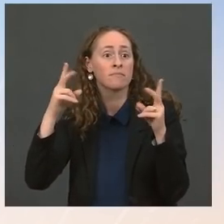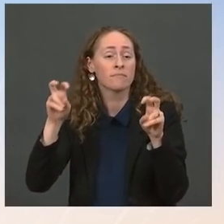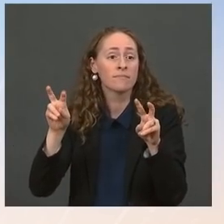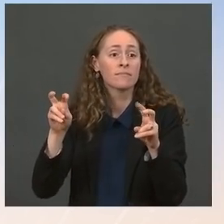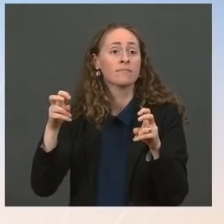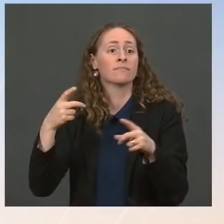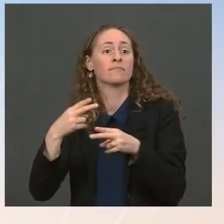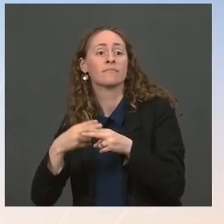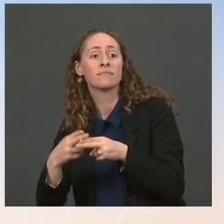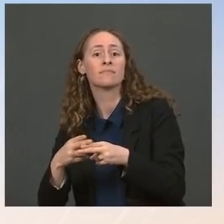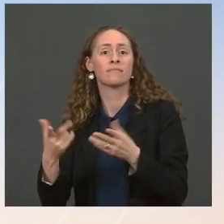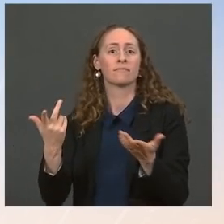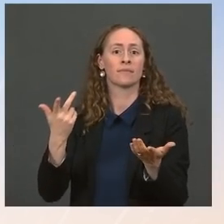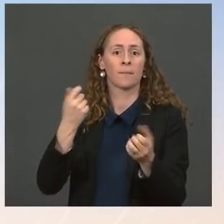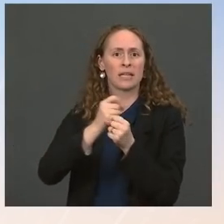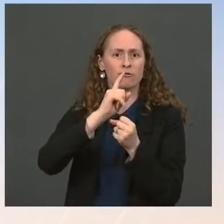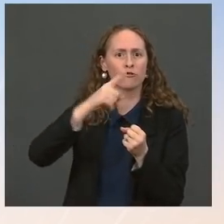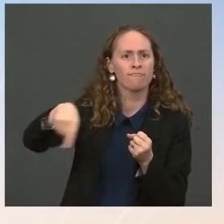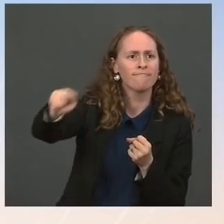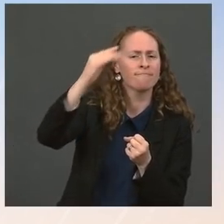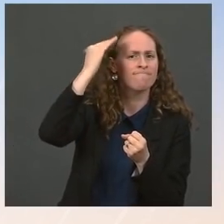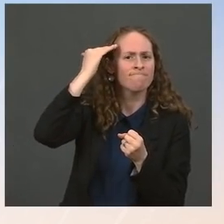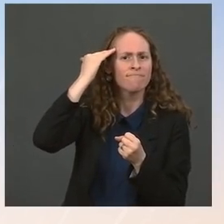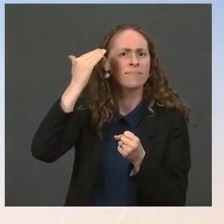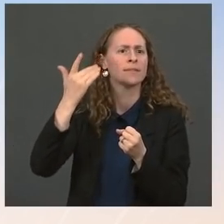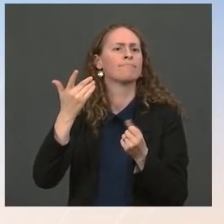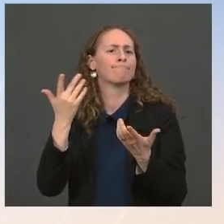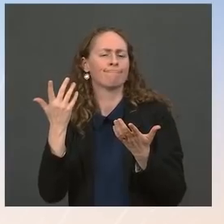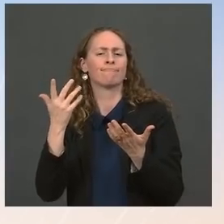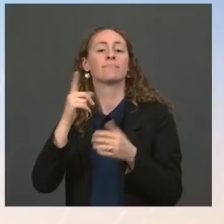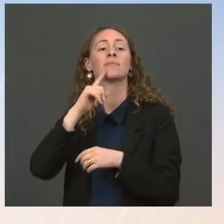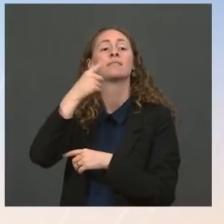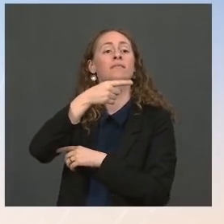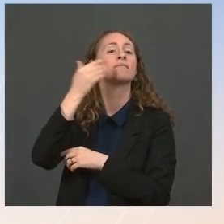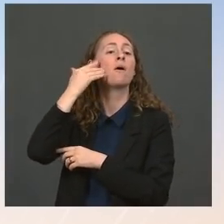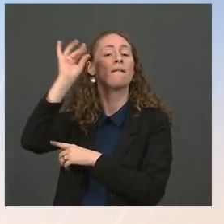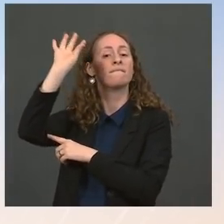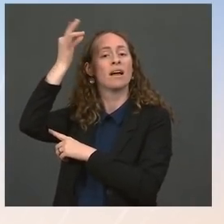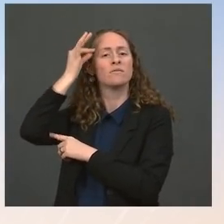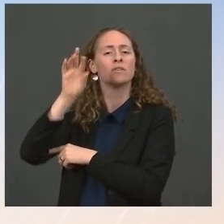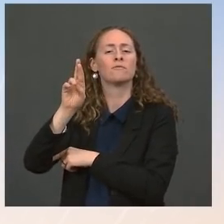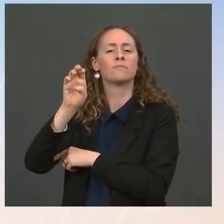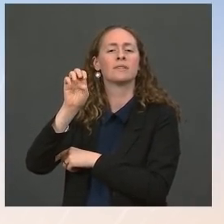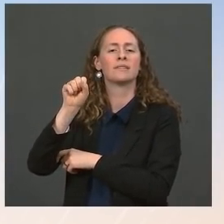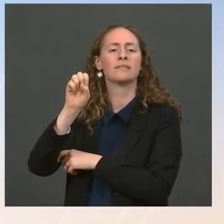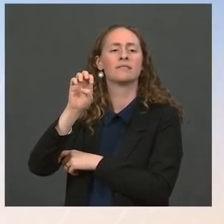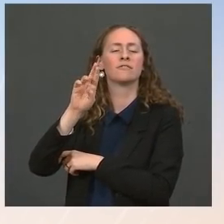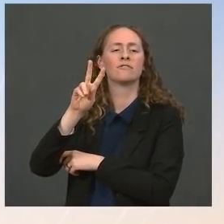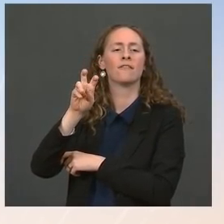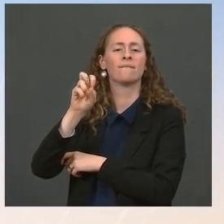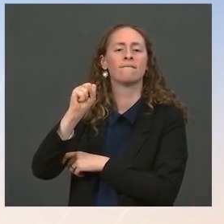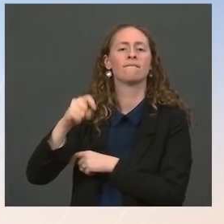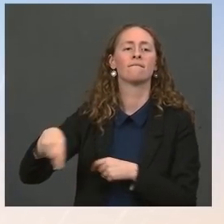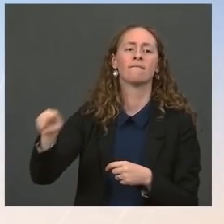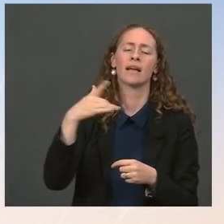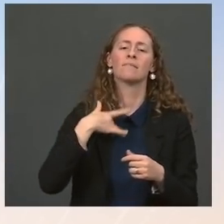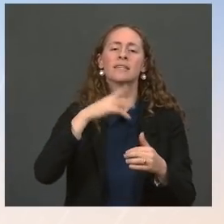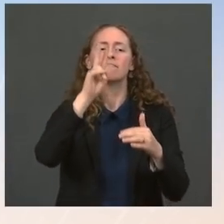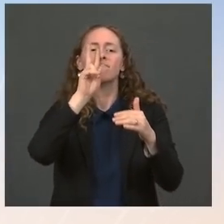We know that what the Federal Reserve and Wall Street economists and others are projecting is that the rate of inflation will come down next year.